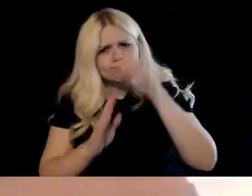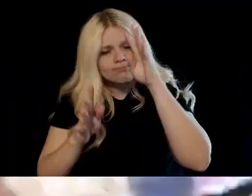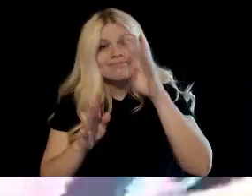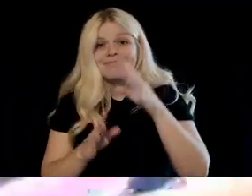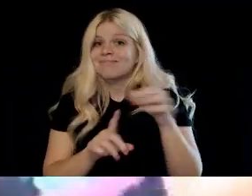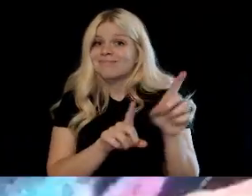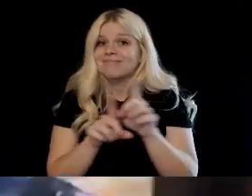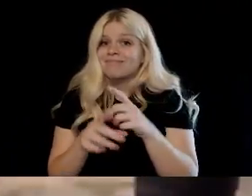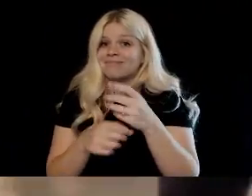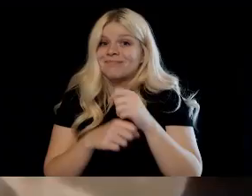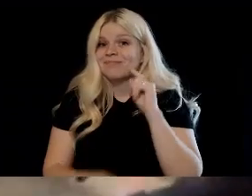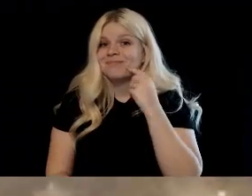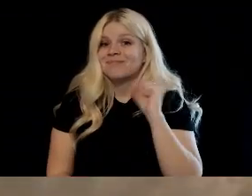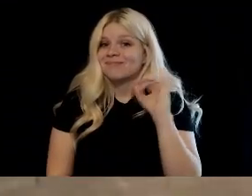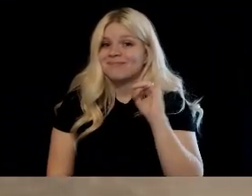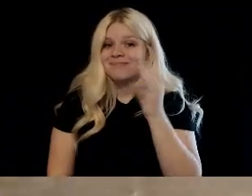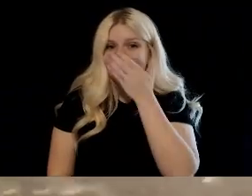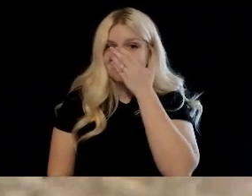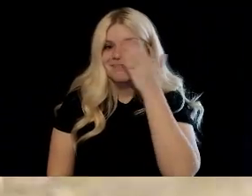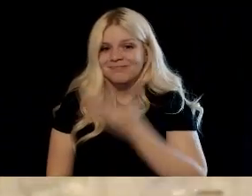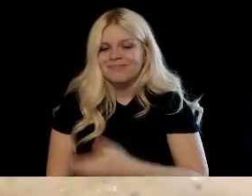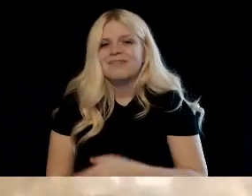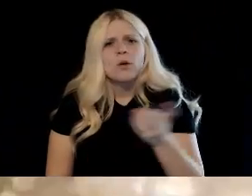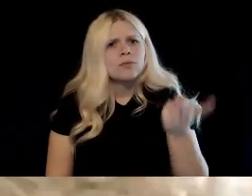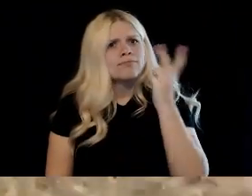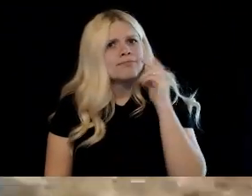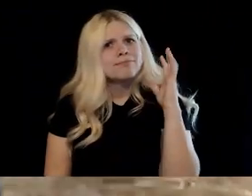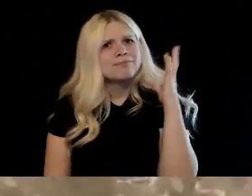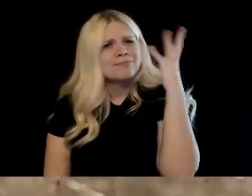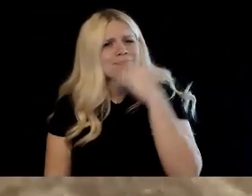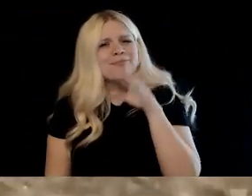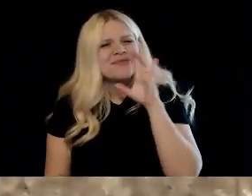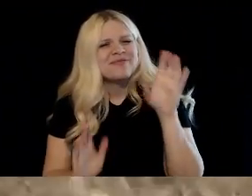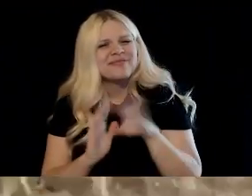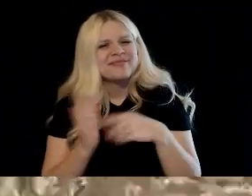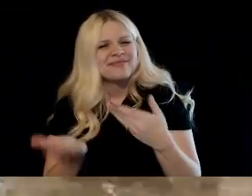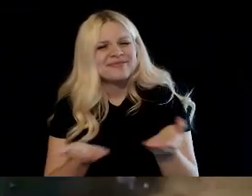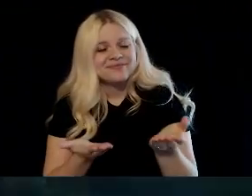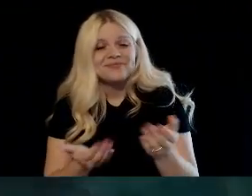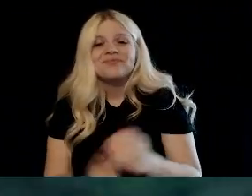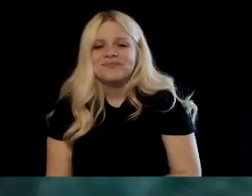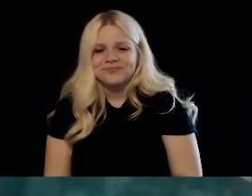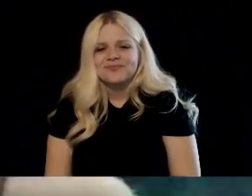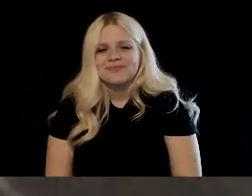Erica: Look at this gorgeous work of art. Michelle: If you want to bring her back, Ali, we can just-